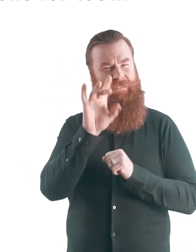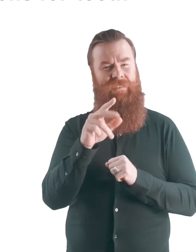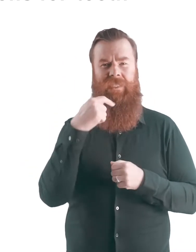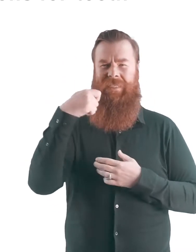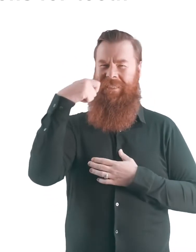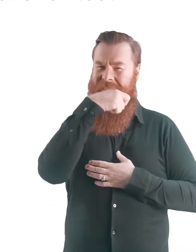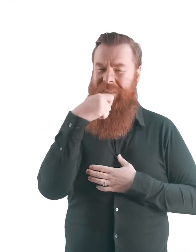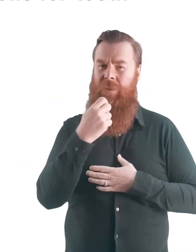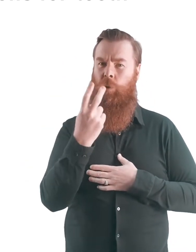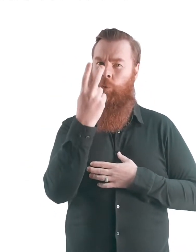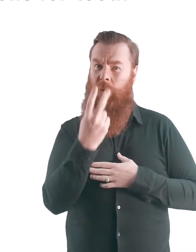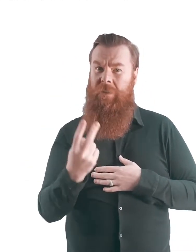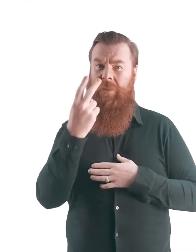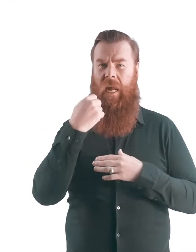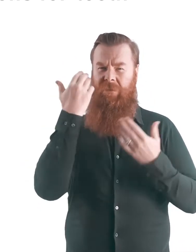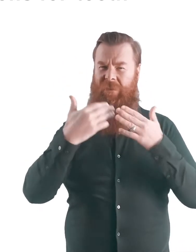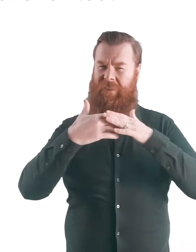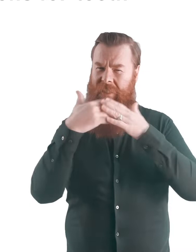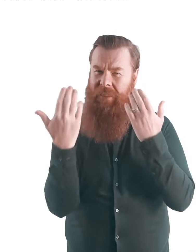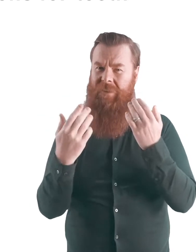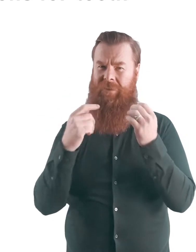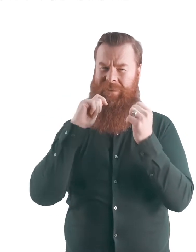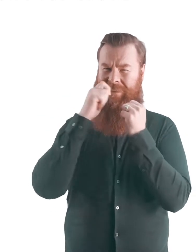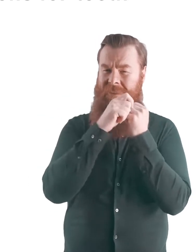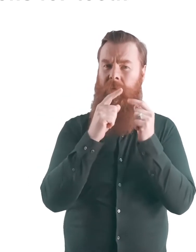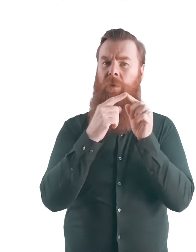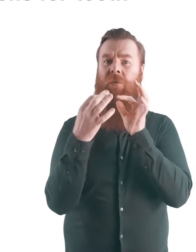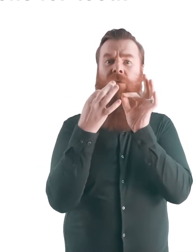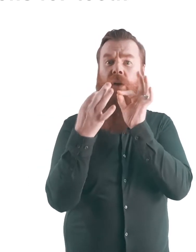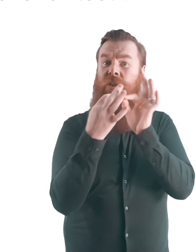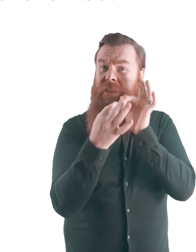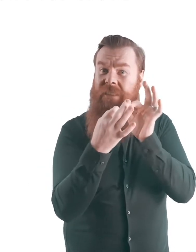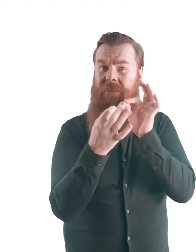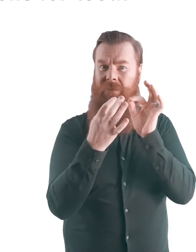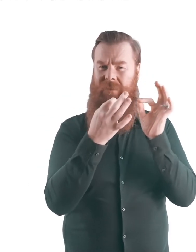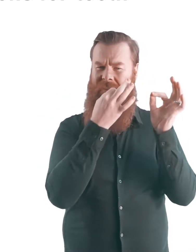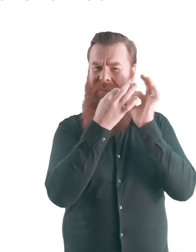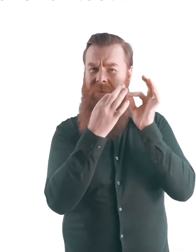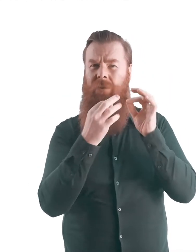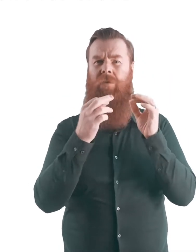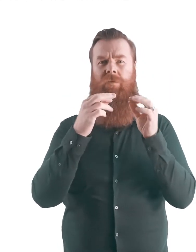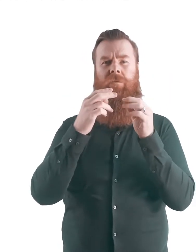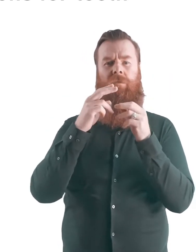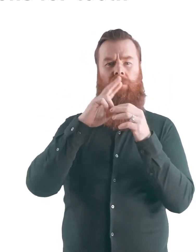Brush twice a day with a fluoride toothpaste. Clean between your teeth every day